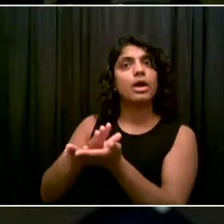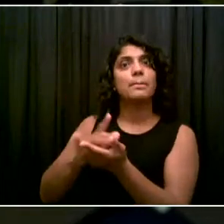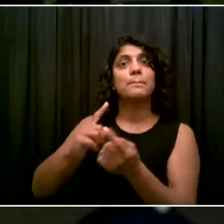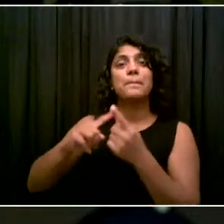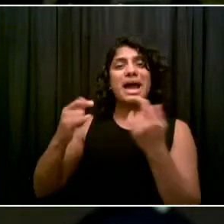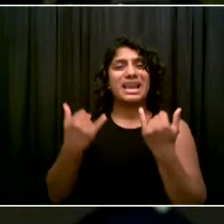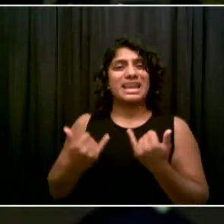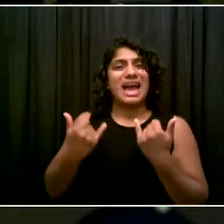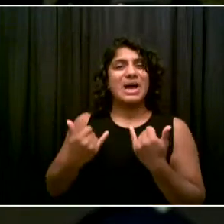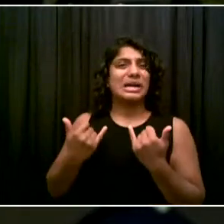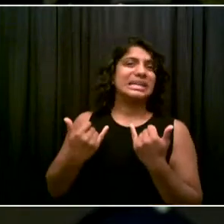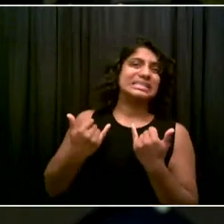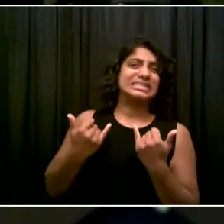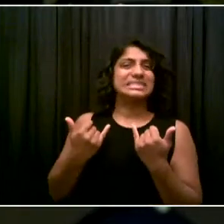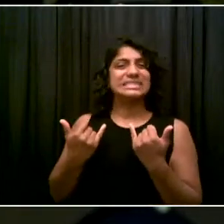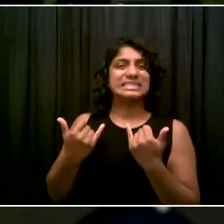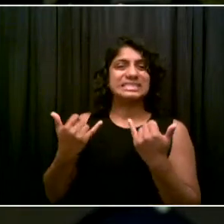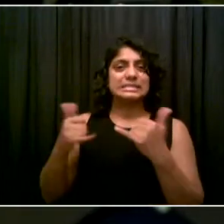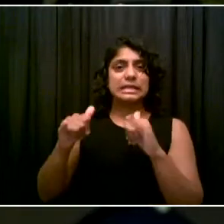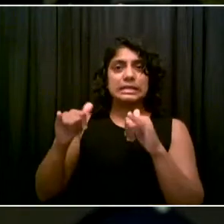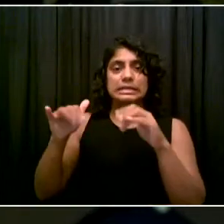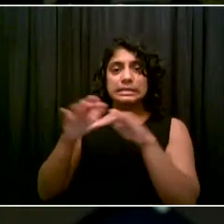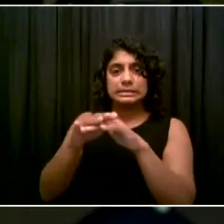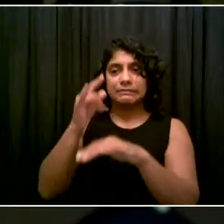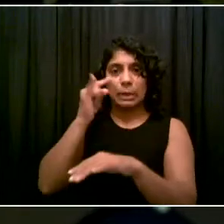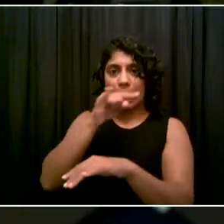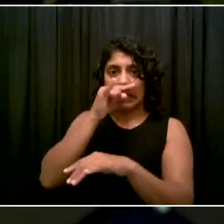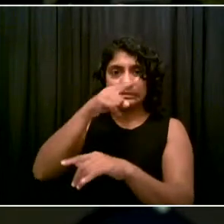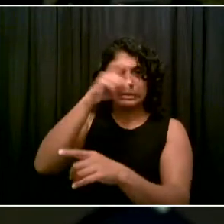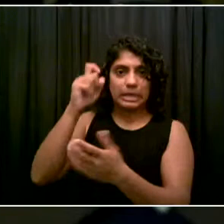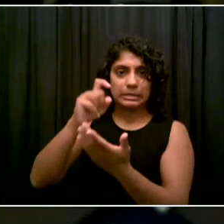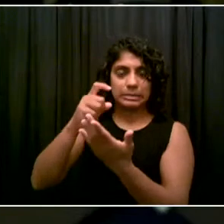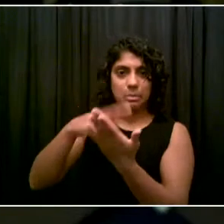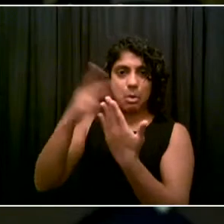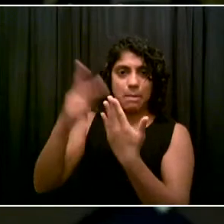WE WERE USING SOME SCHOOLS WE HAD TO CUT THAT BACK A LITTLE BIT THIS WEEK BECAUSE SOCHOLS